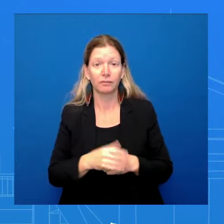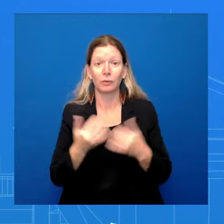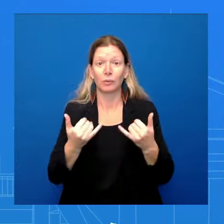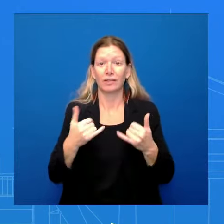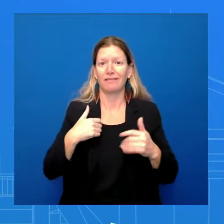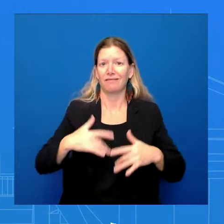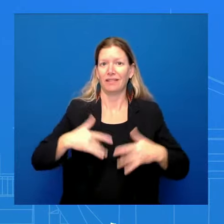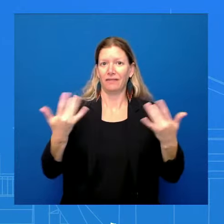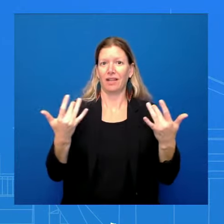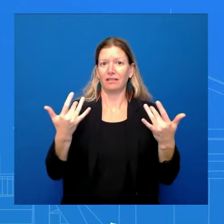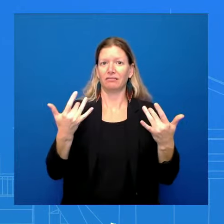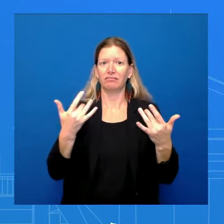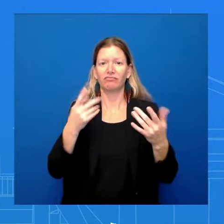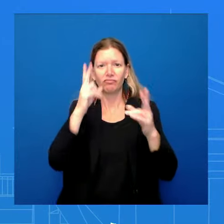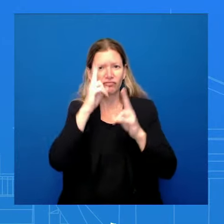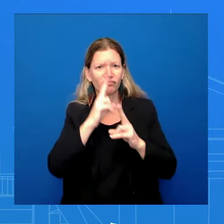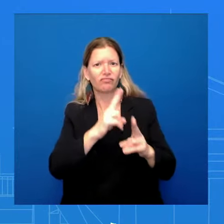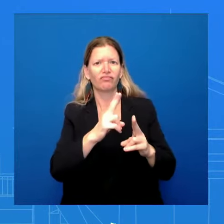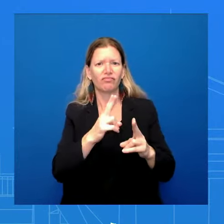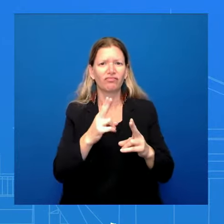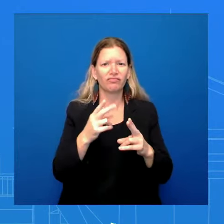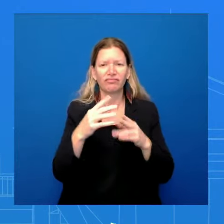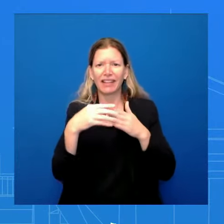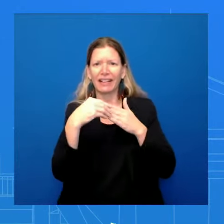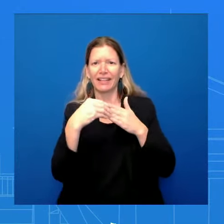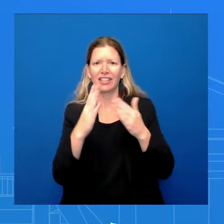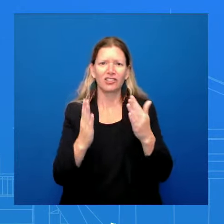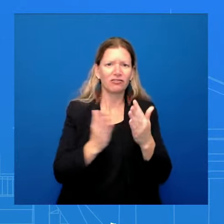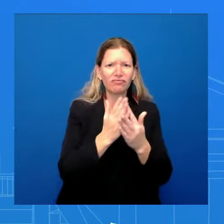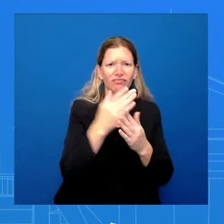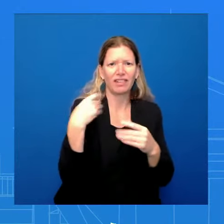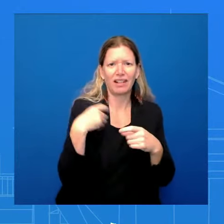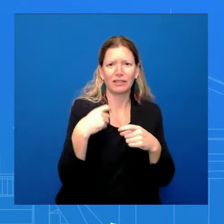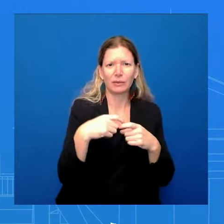And later today, Second Gentleman Douglas Emhoff and Small Business Administrator Isabel --